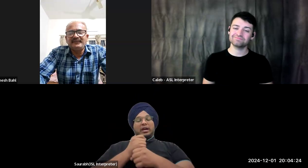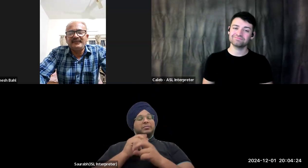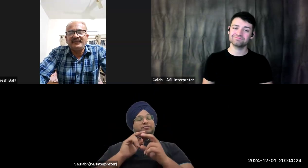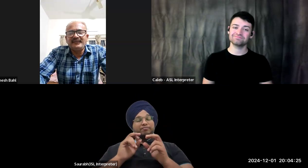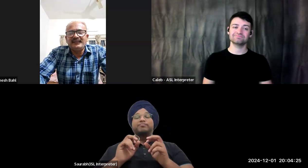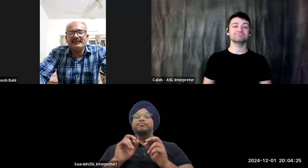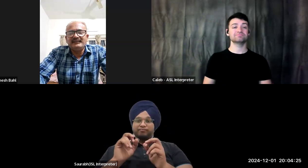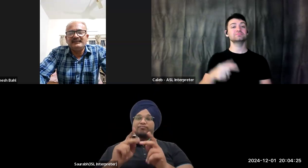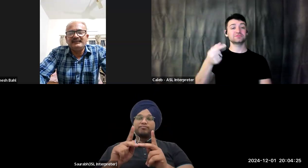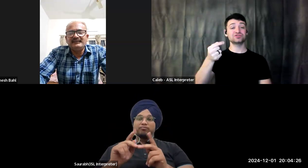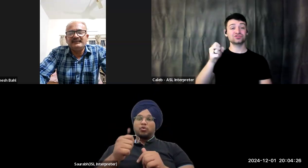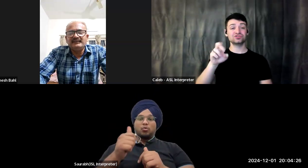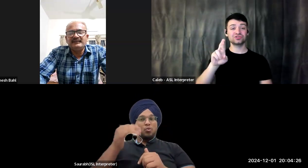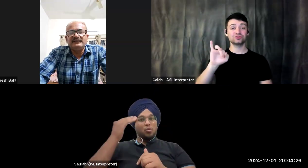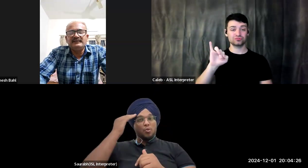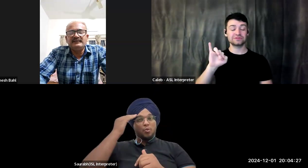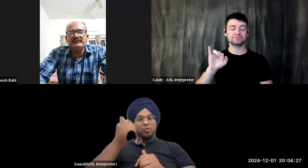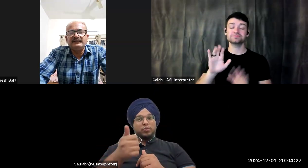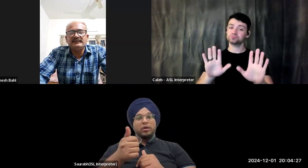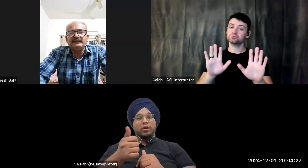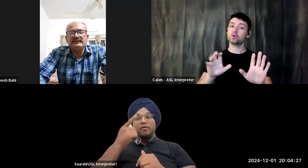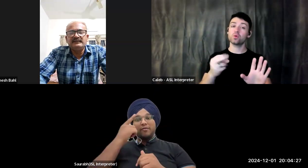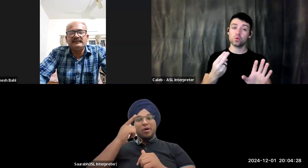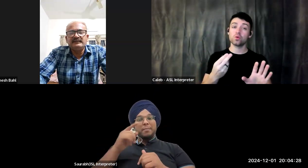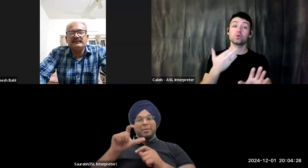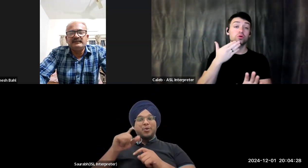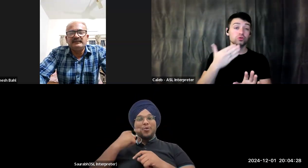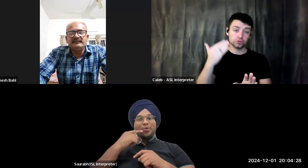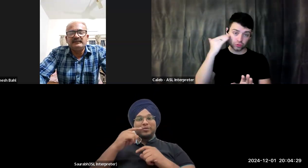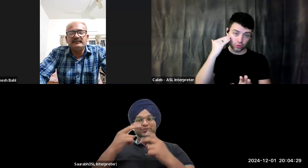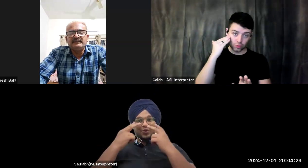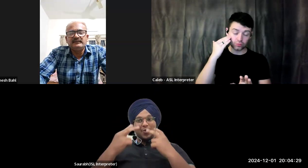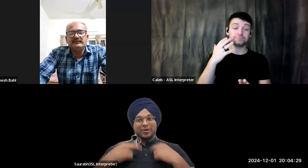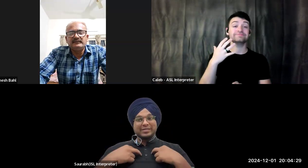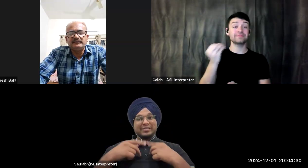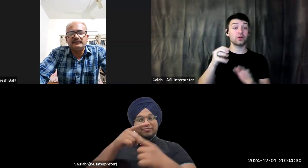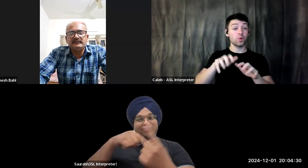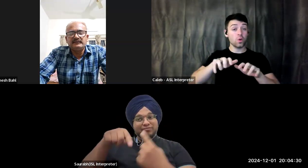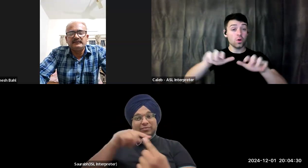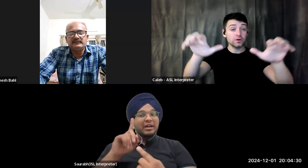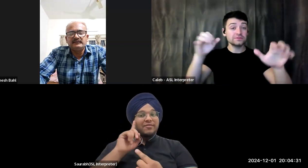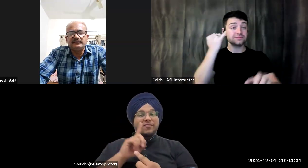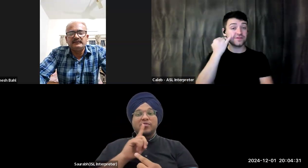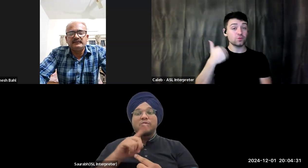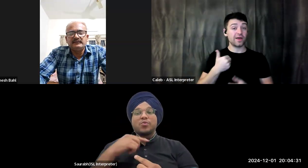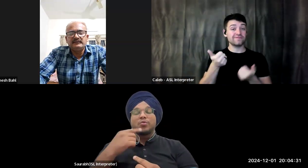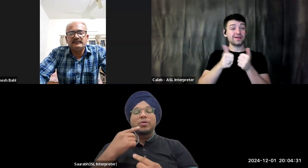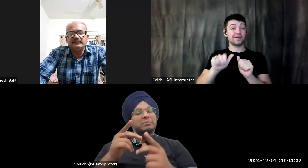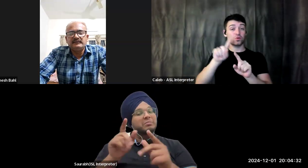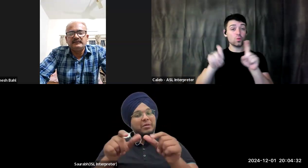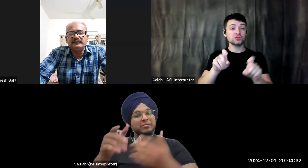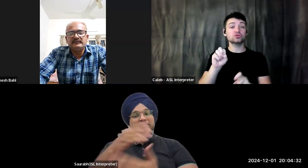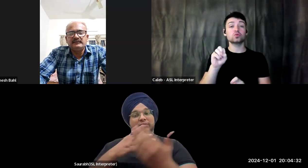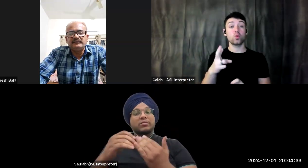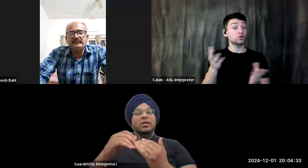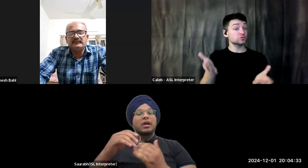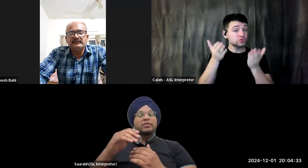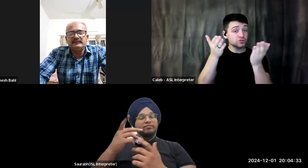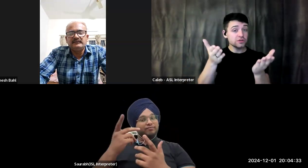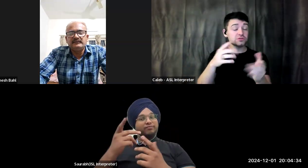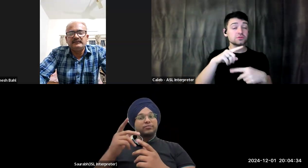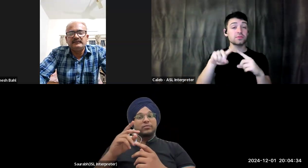And for our audience, if you have any questions about or rather suggestions on how to